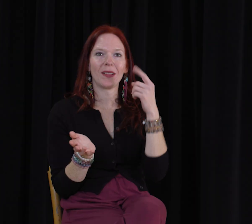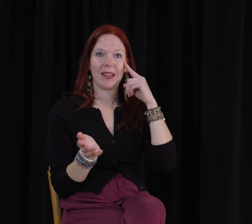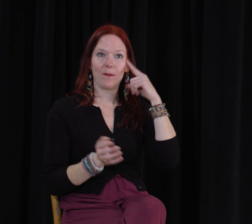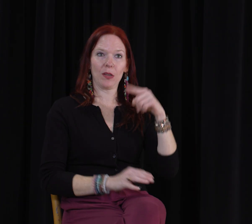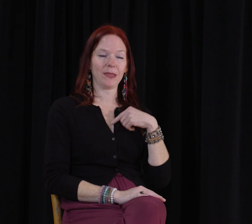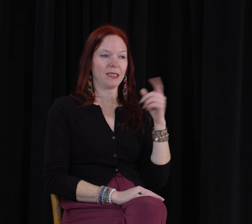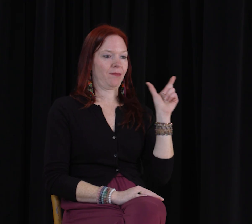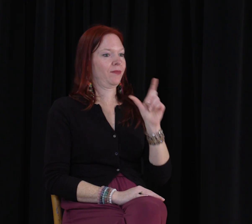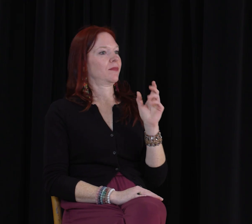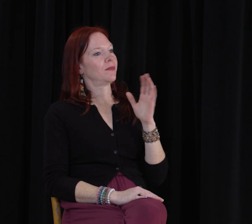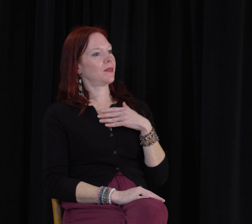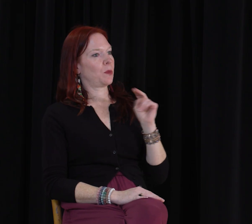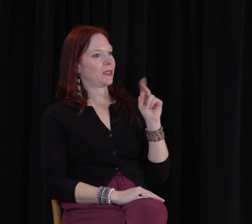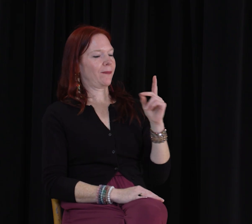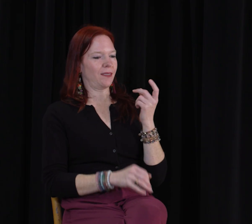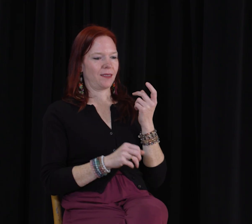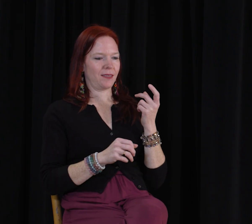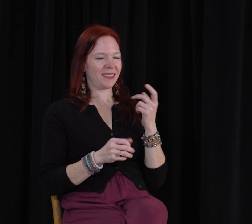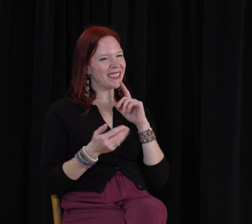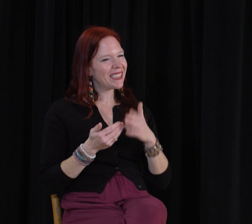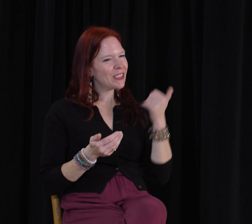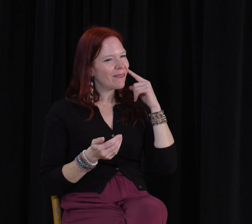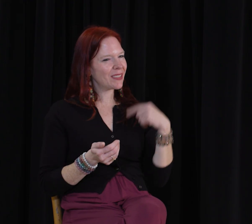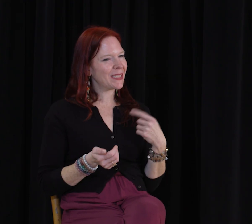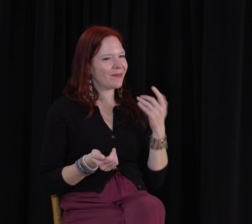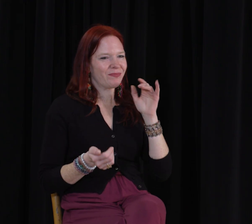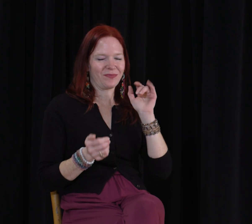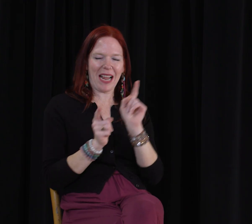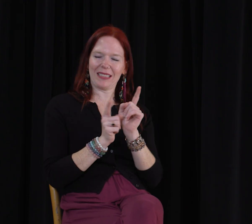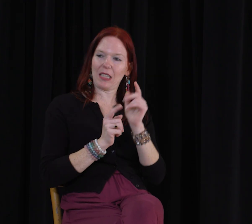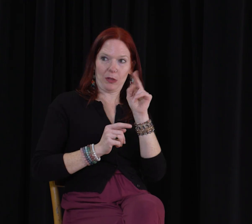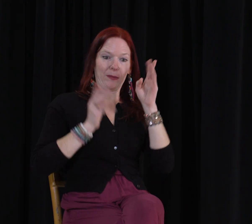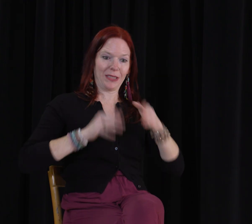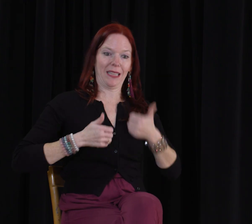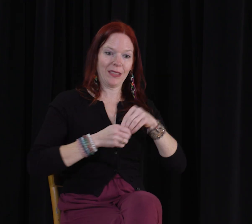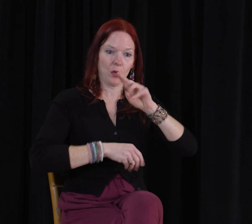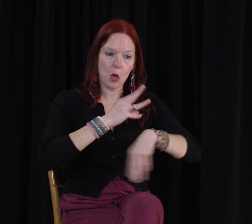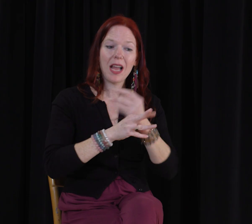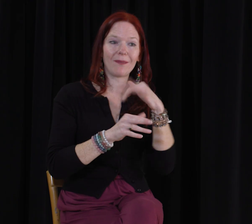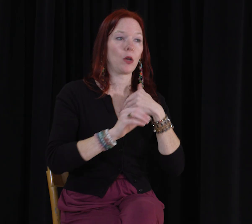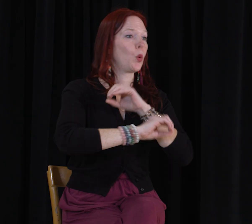I think for me, having this neurodivergent identity makes it easier. As a neurodivergent person in the world,